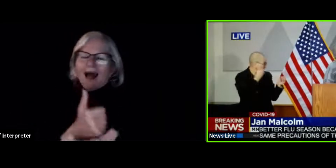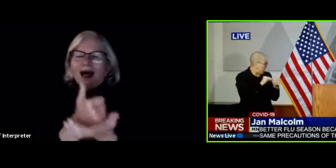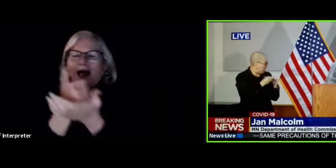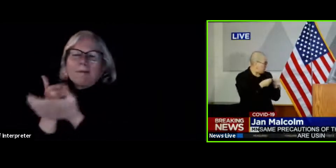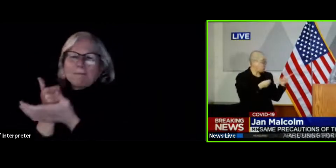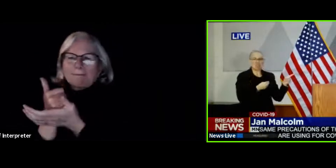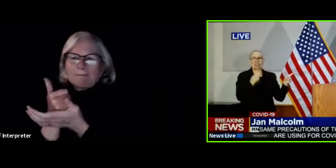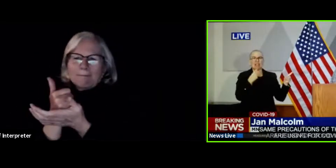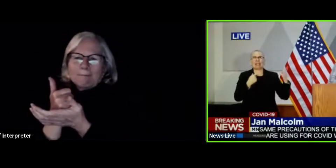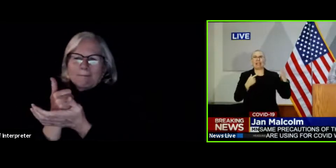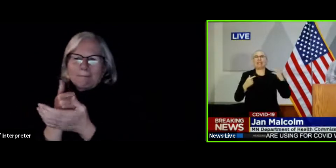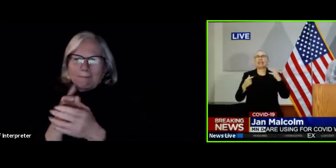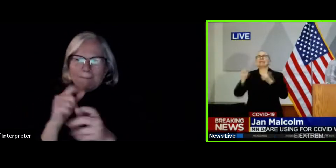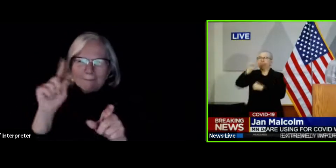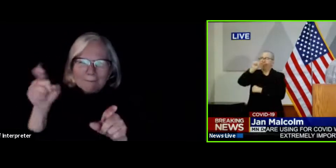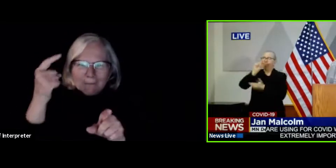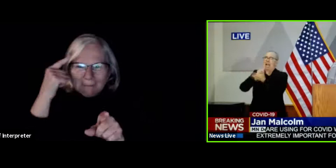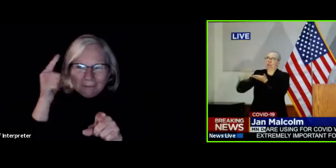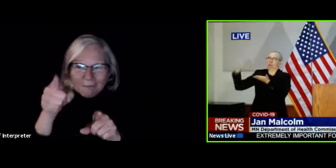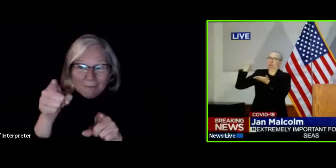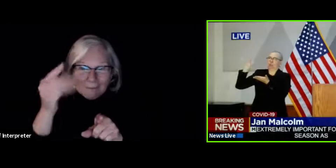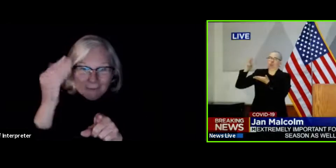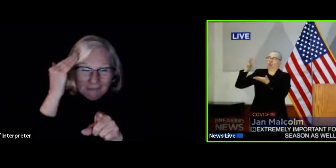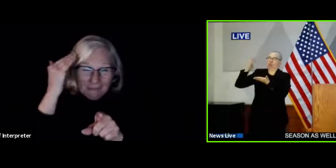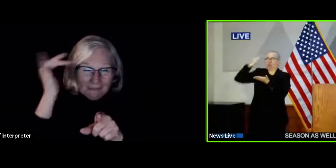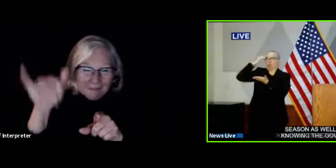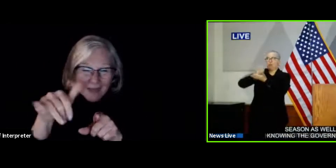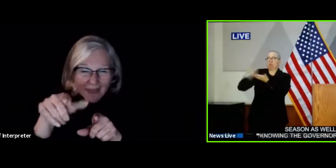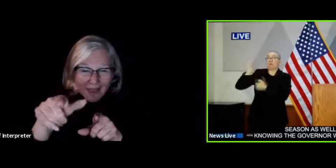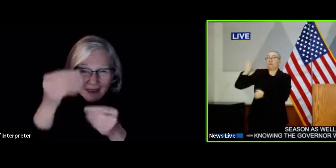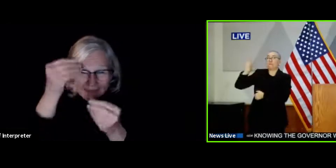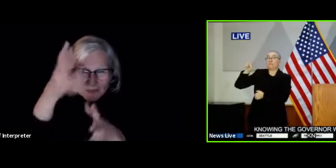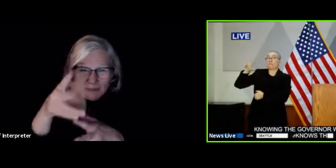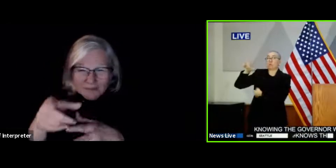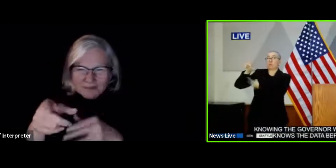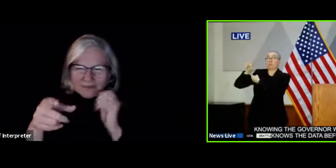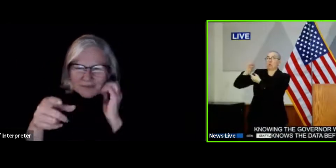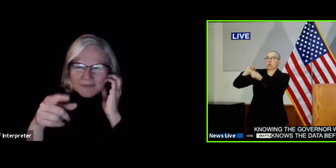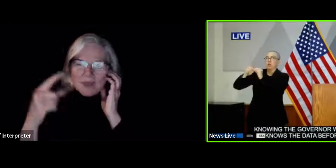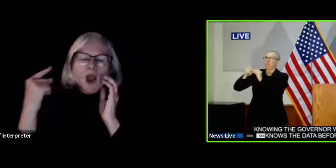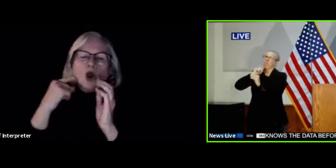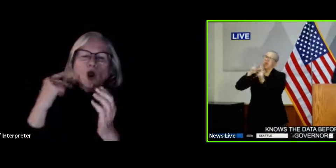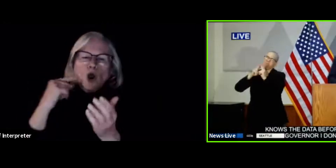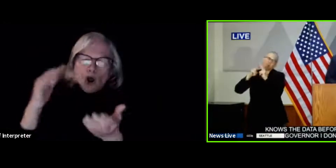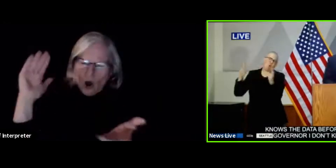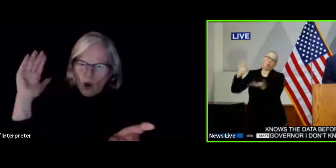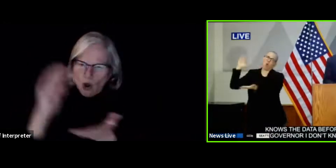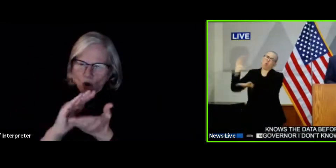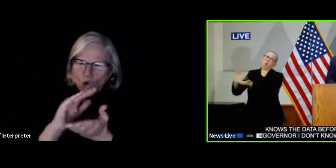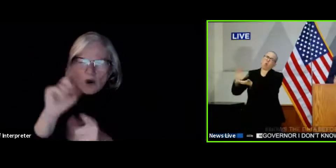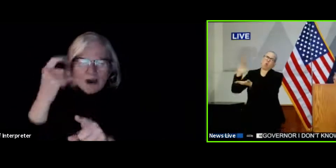≫ LAST WEEK, IT WAS UNCINALLY LOW, I WOULD SAY -- AND I DON'T KNOW, AGAIN, THIS IS TRYING